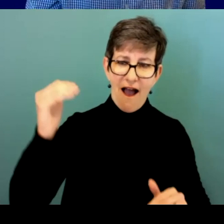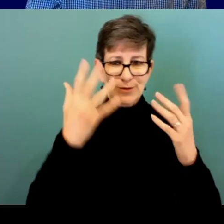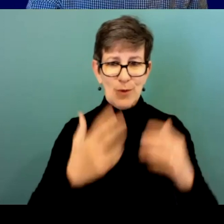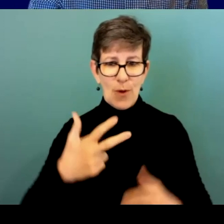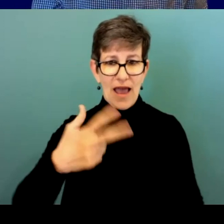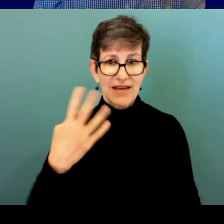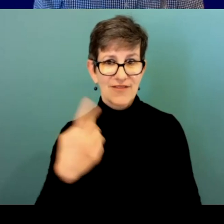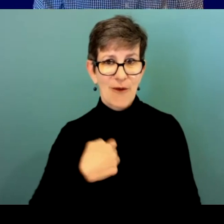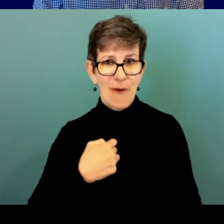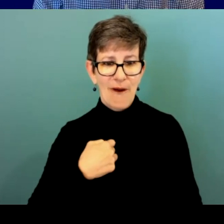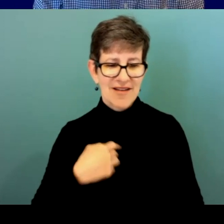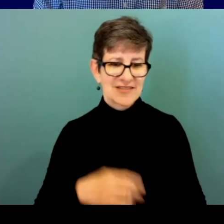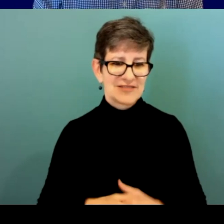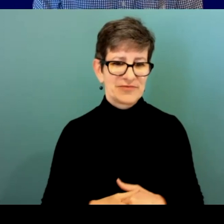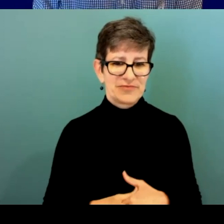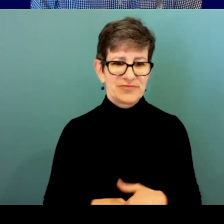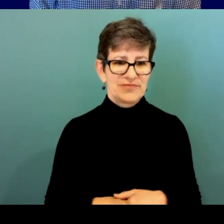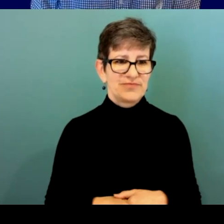So we have just seven minutes left.